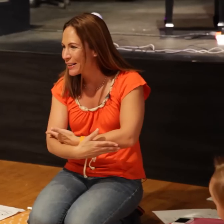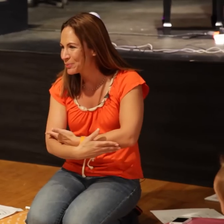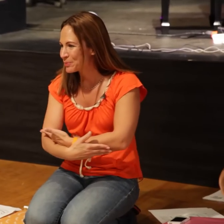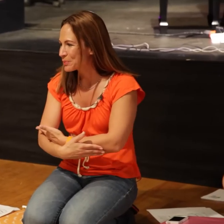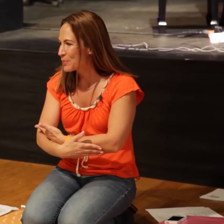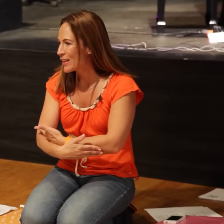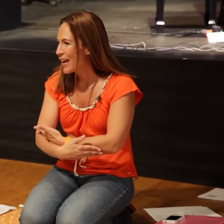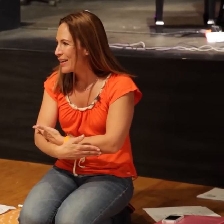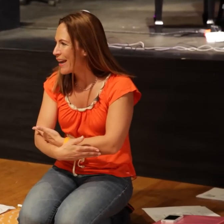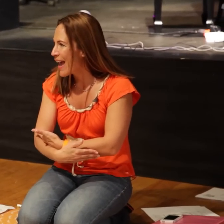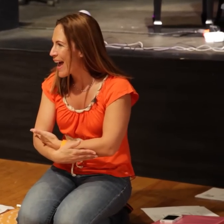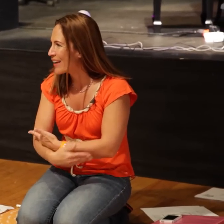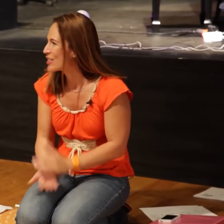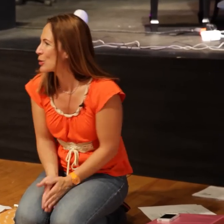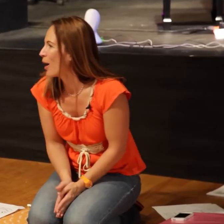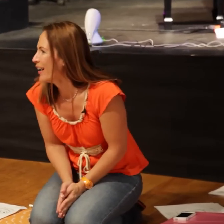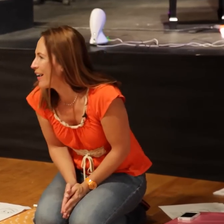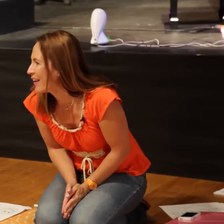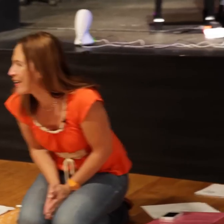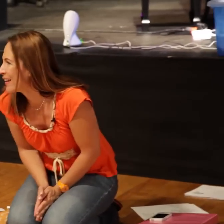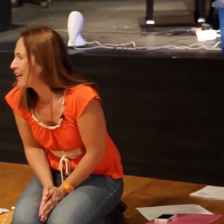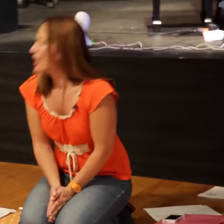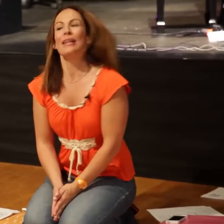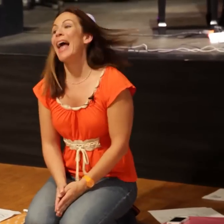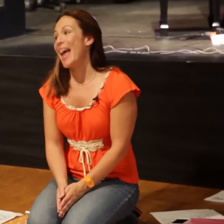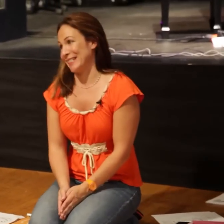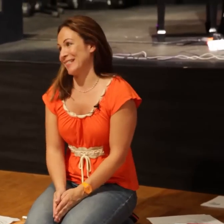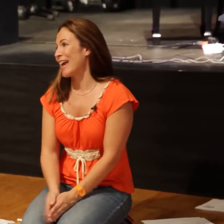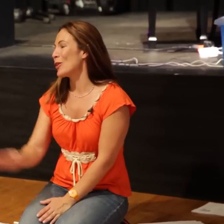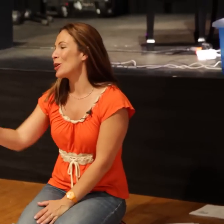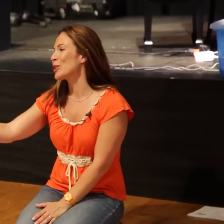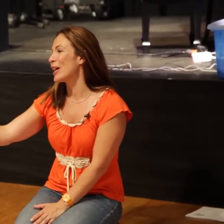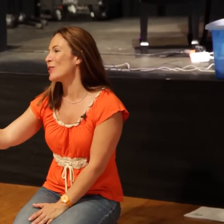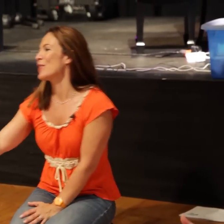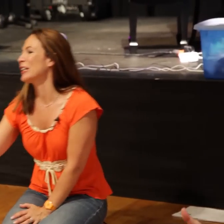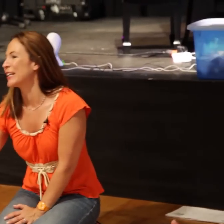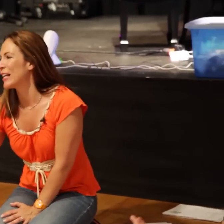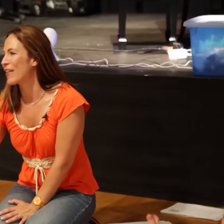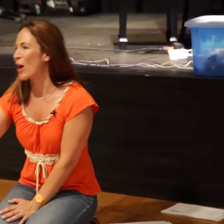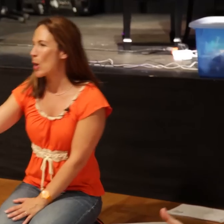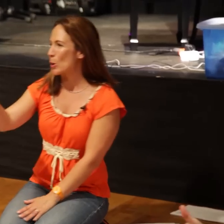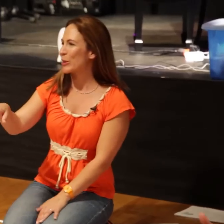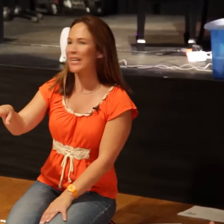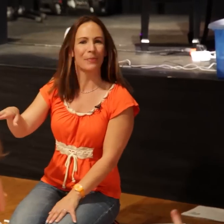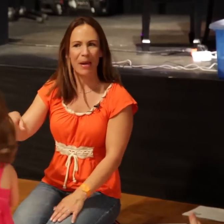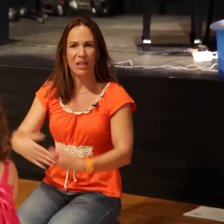[indiscernible] She what? She calls him baby. Yes. Don't you love it when they're little and they call older kids baby.